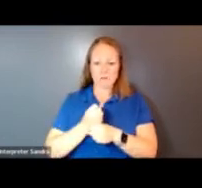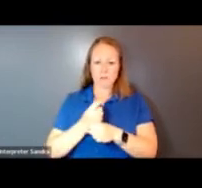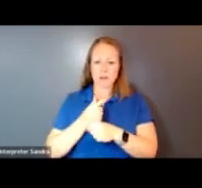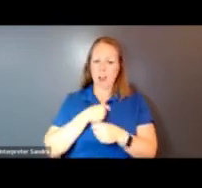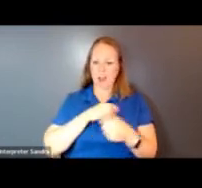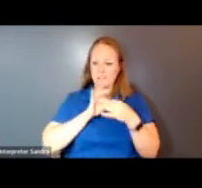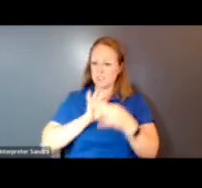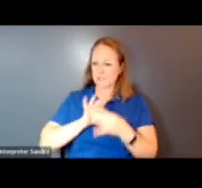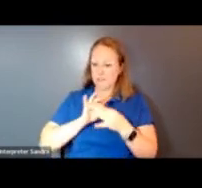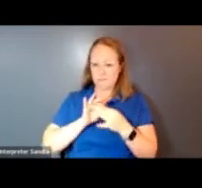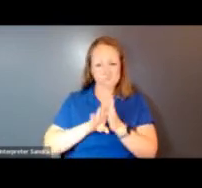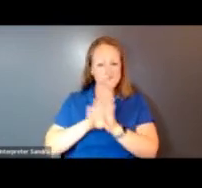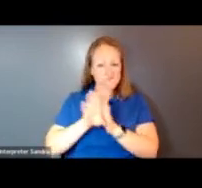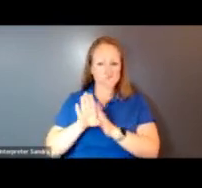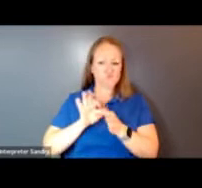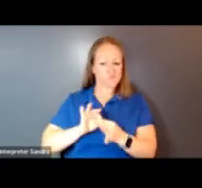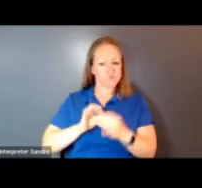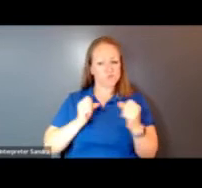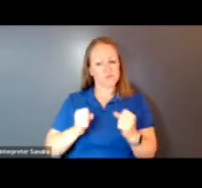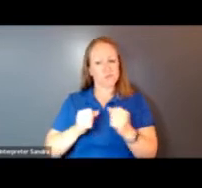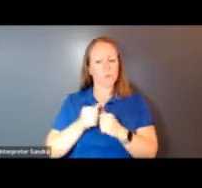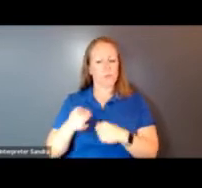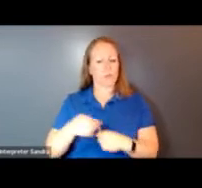her. A lot of the assistance she